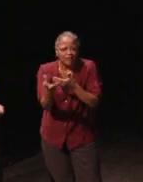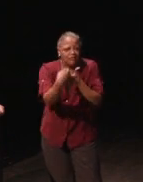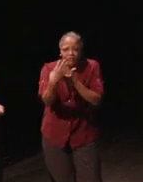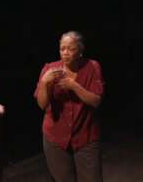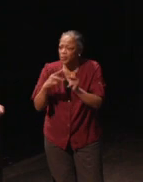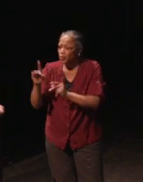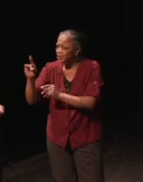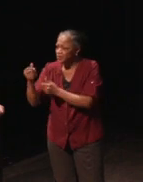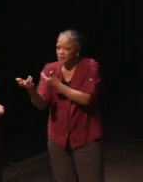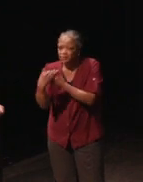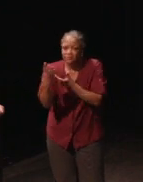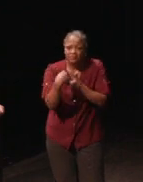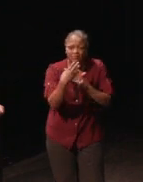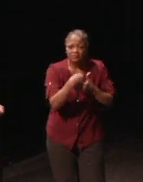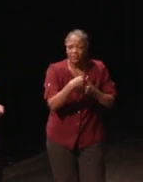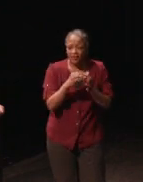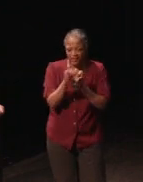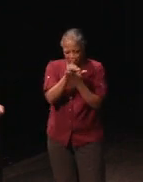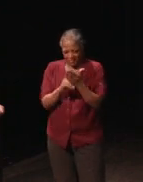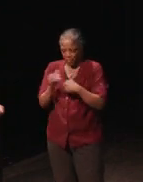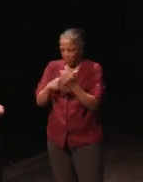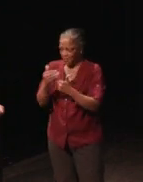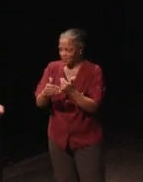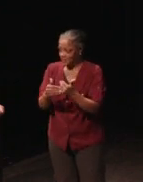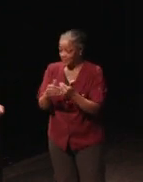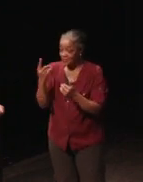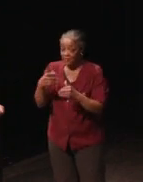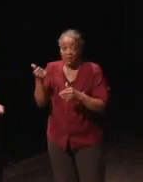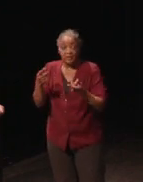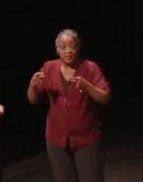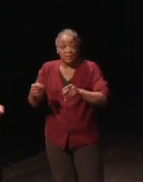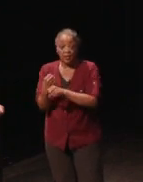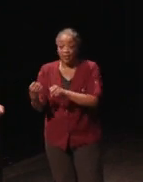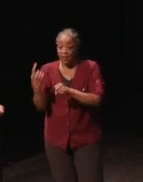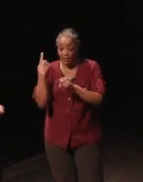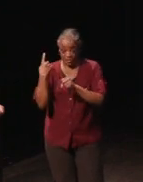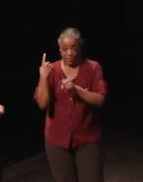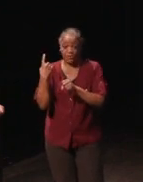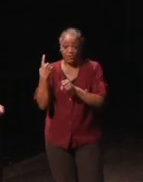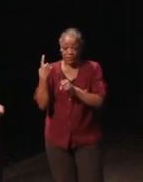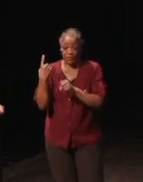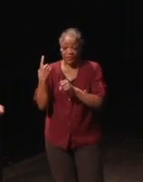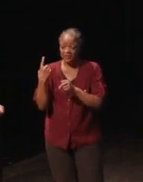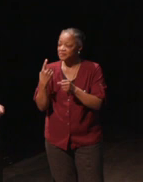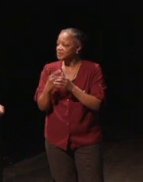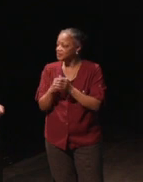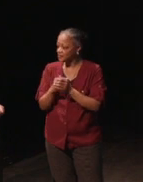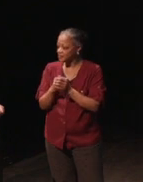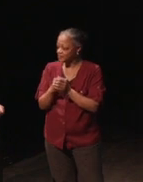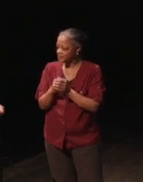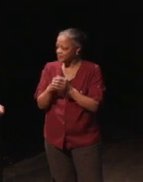in their design process. Something else that came about last year is an initiative by AbleGamers,